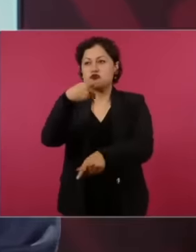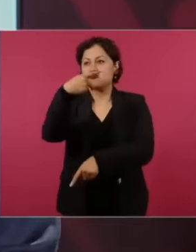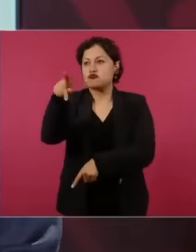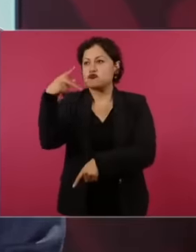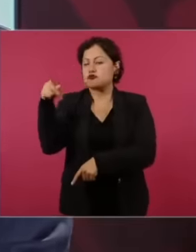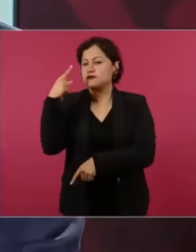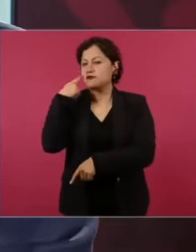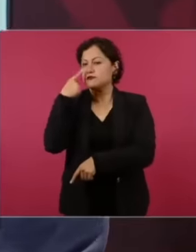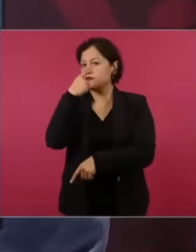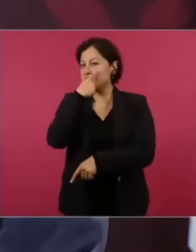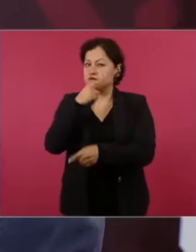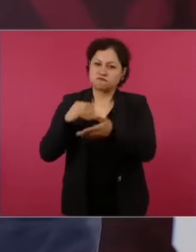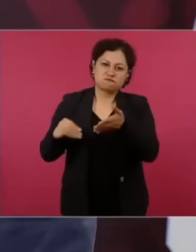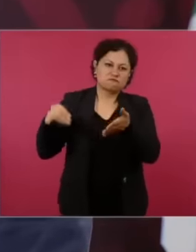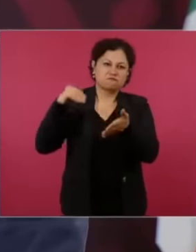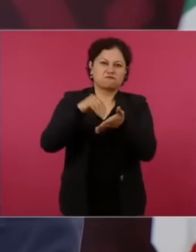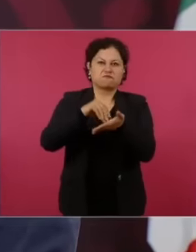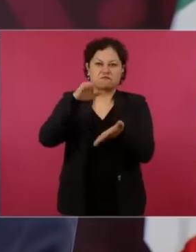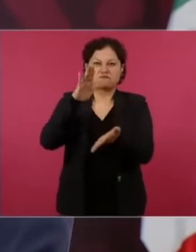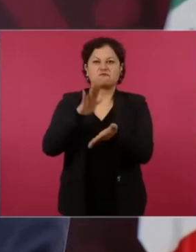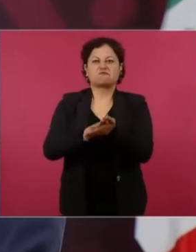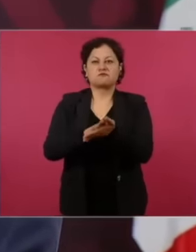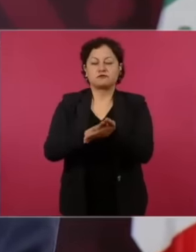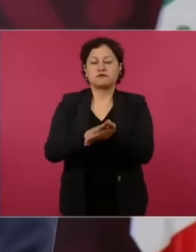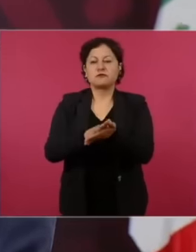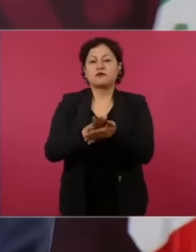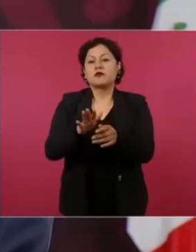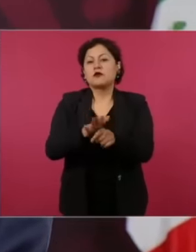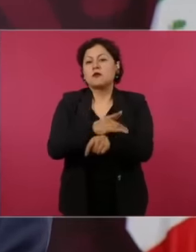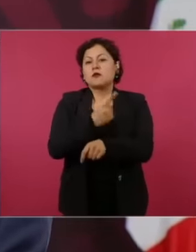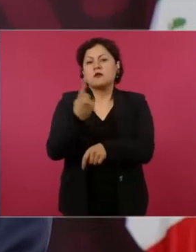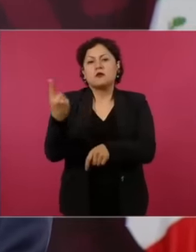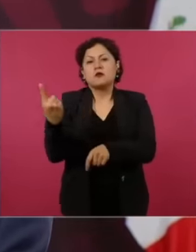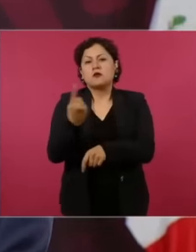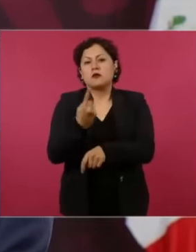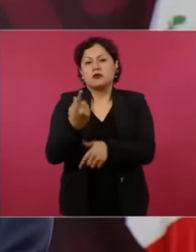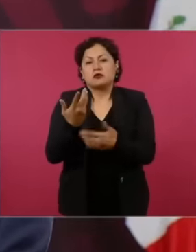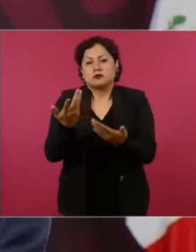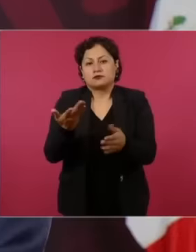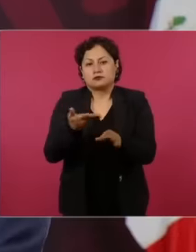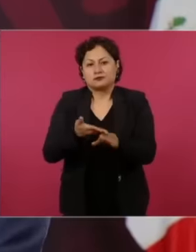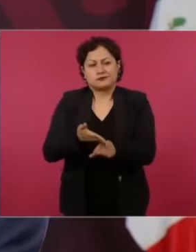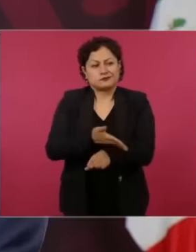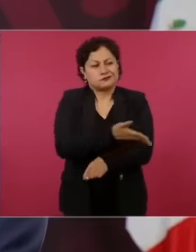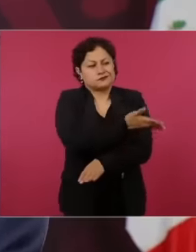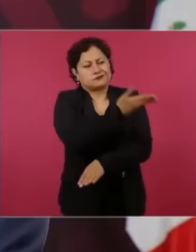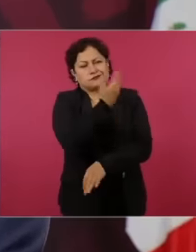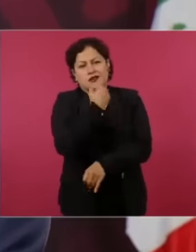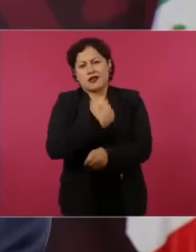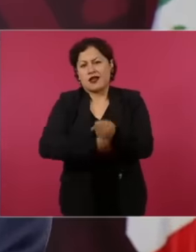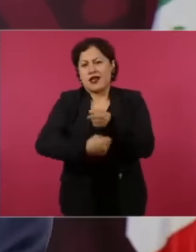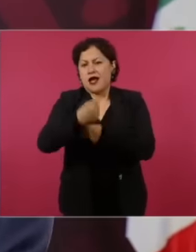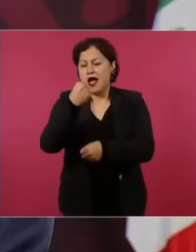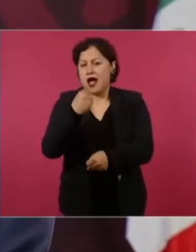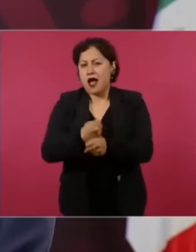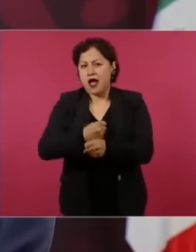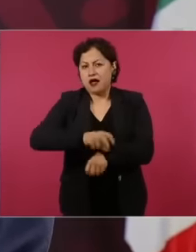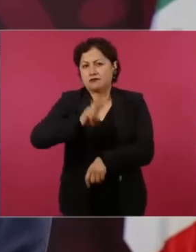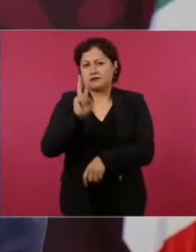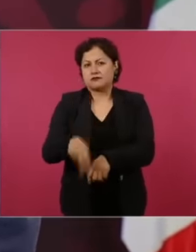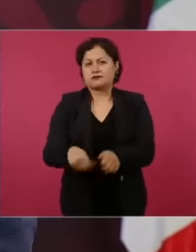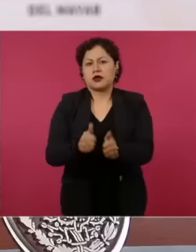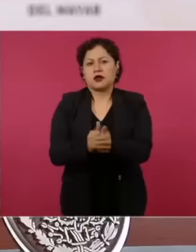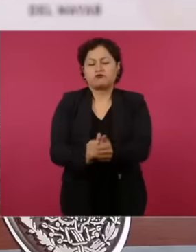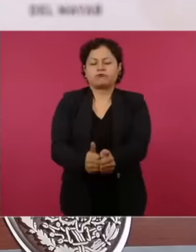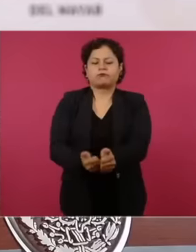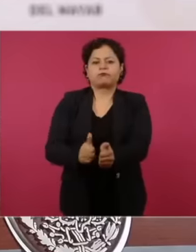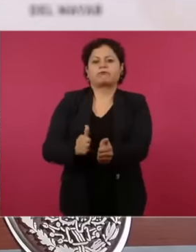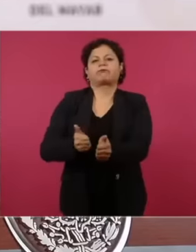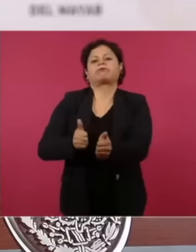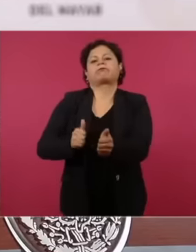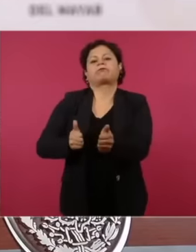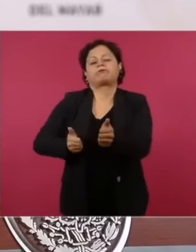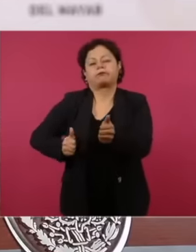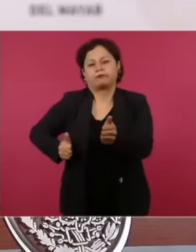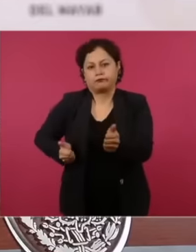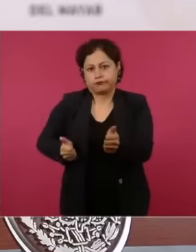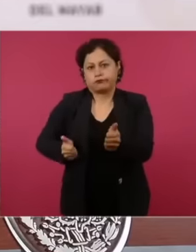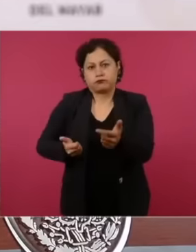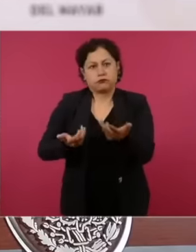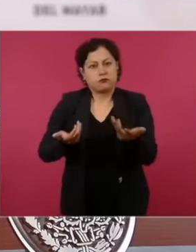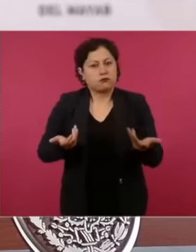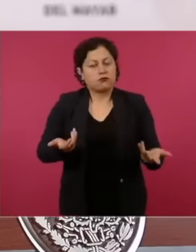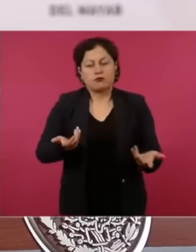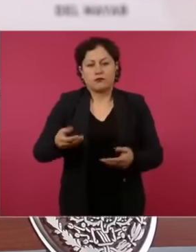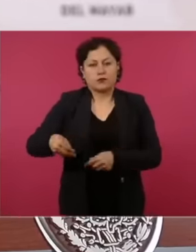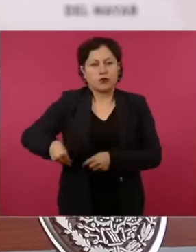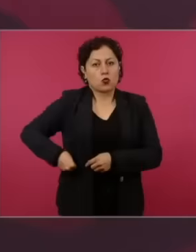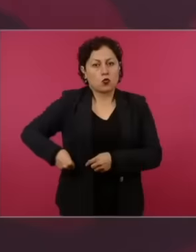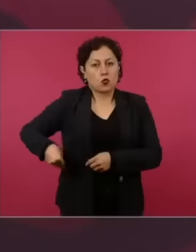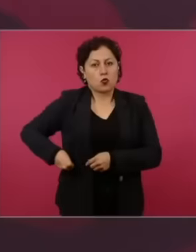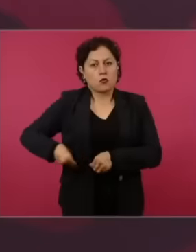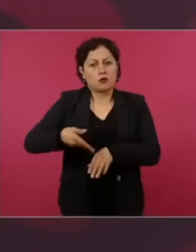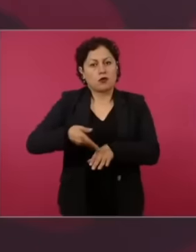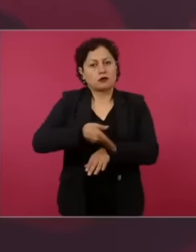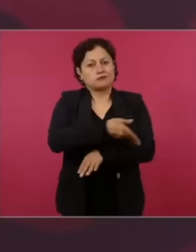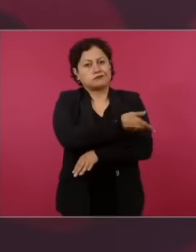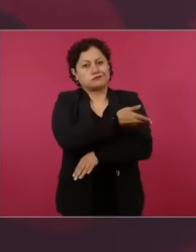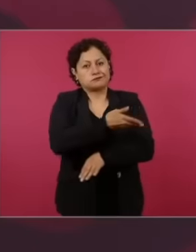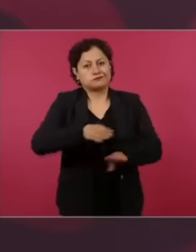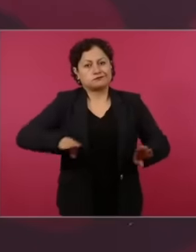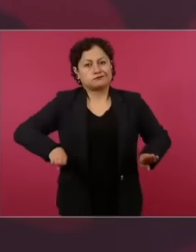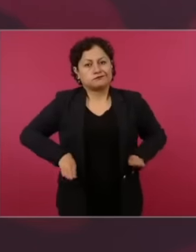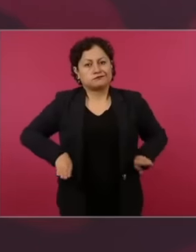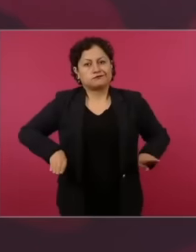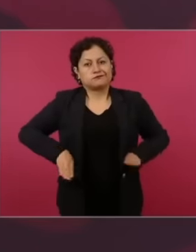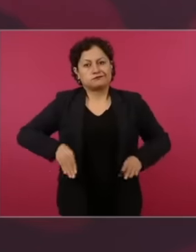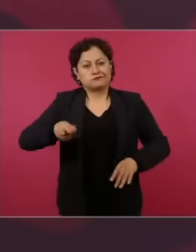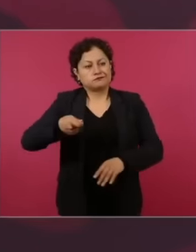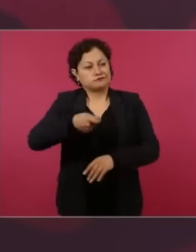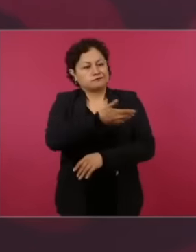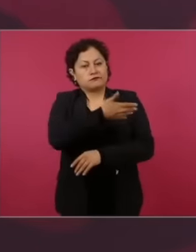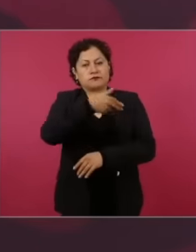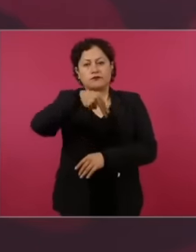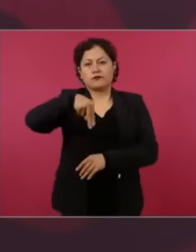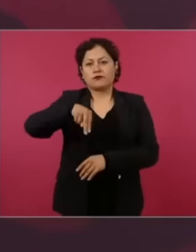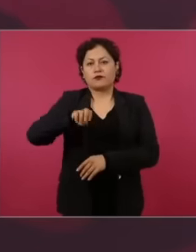is a lot of delay, a lot of lag left by the so-called neoliberal model, better